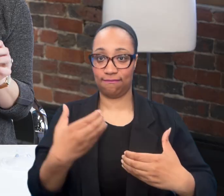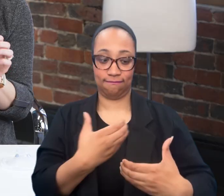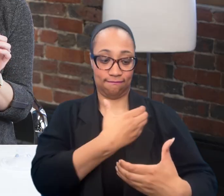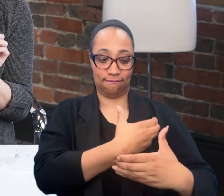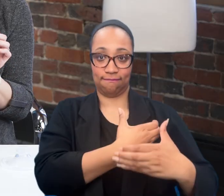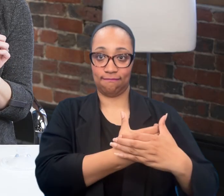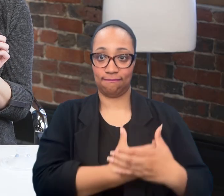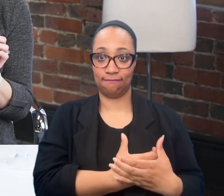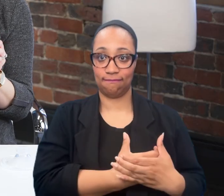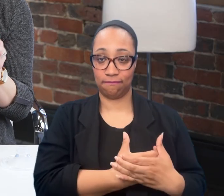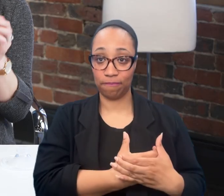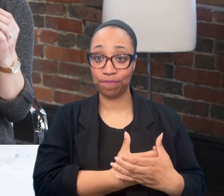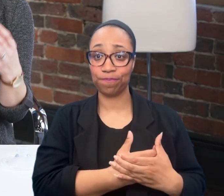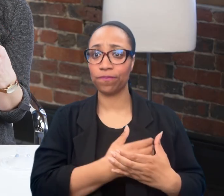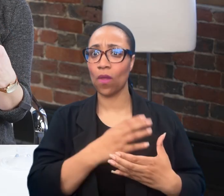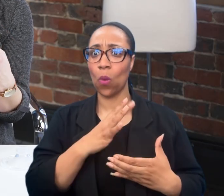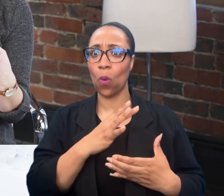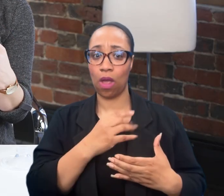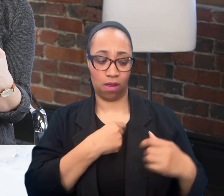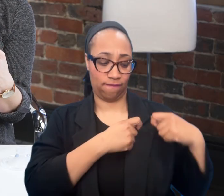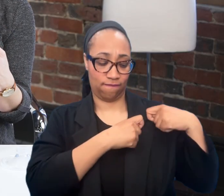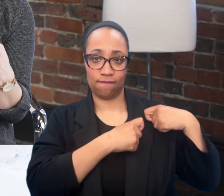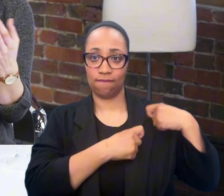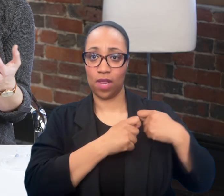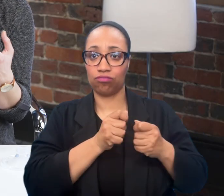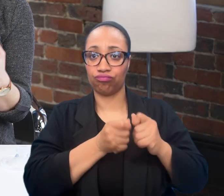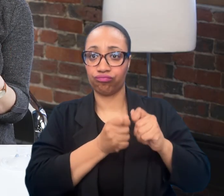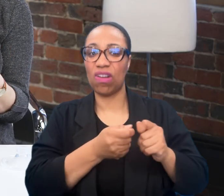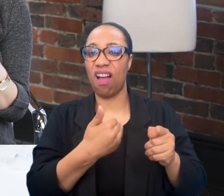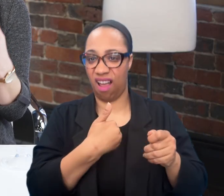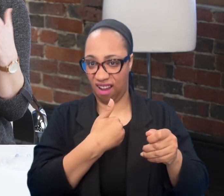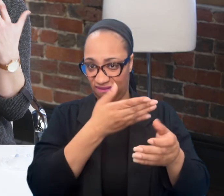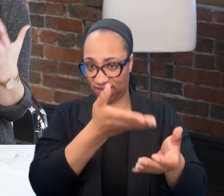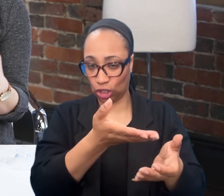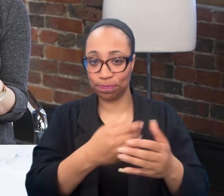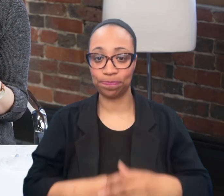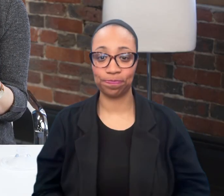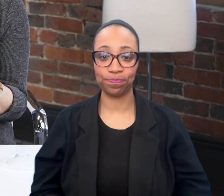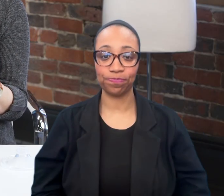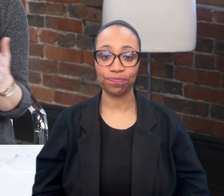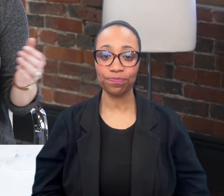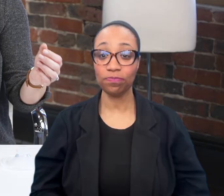ounce storage capacity in four different modes for your pumping cycles and options